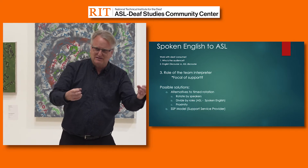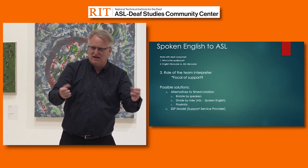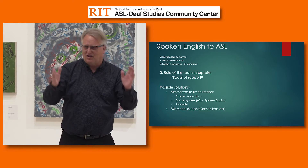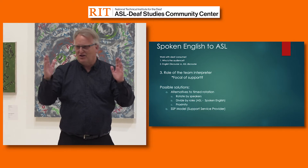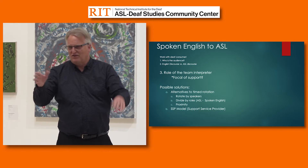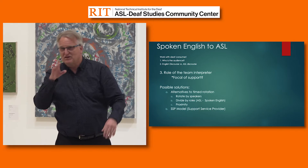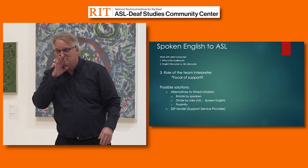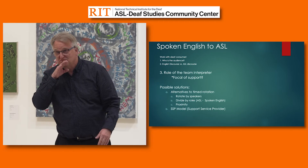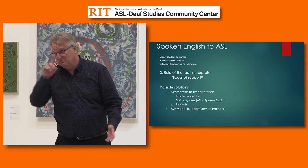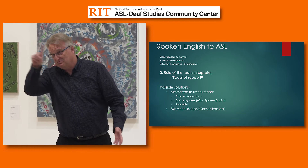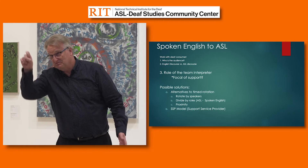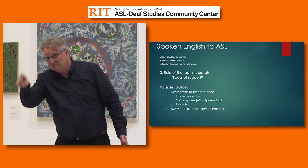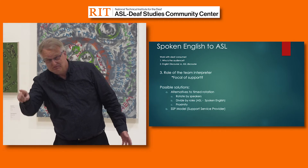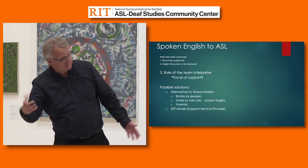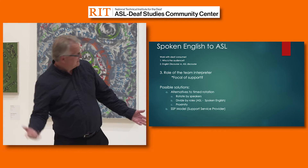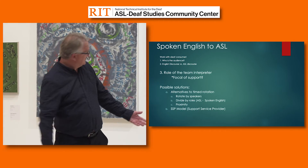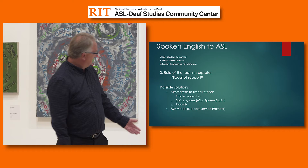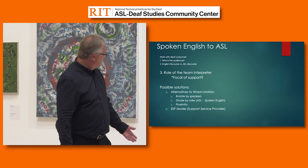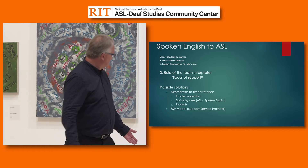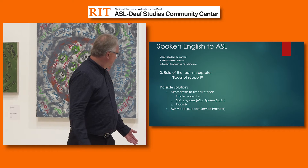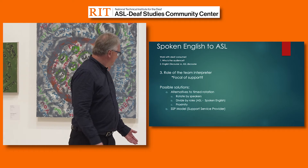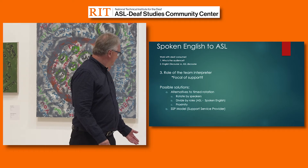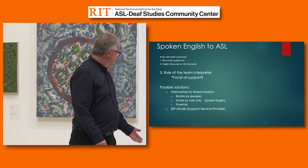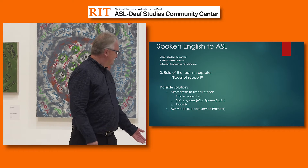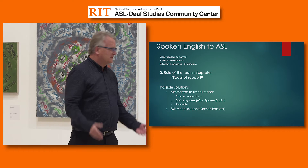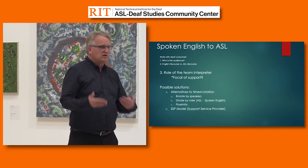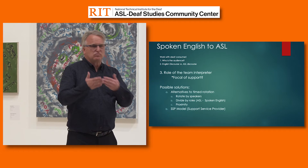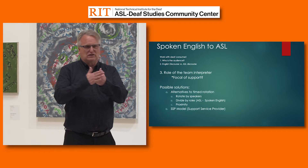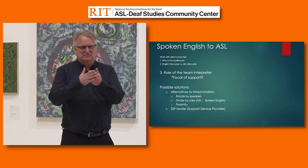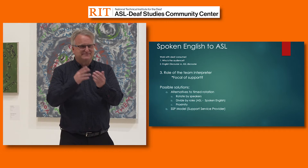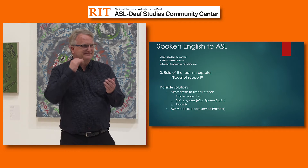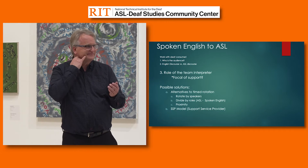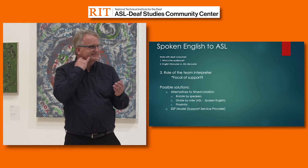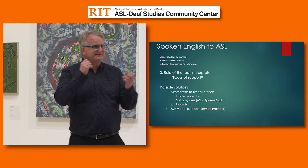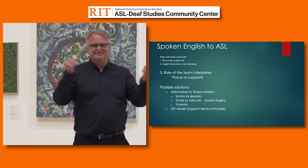those two separate roles for the entirety of the presentation. That could be a possibility.